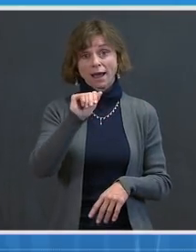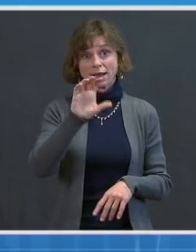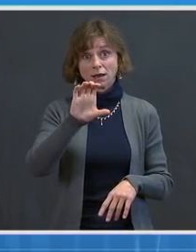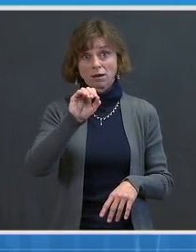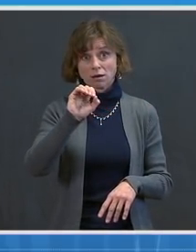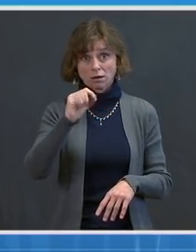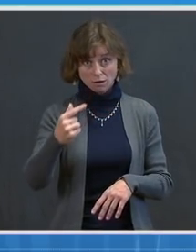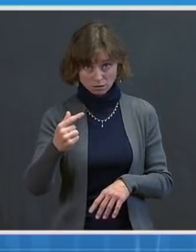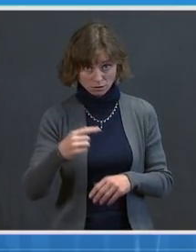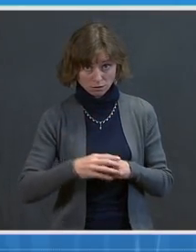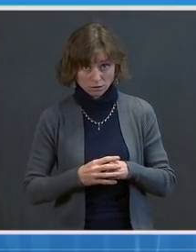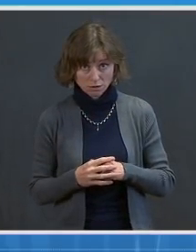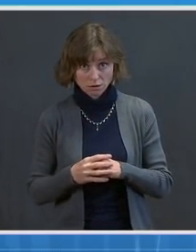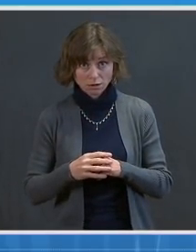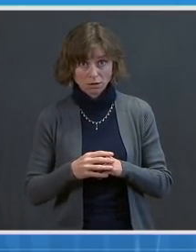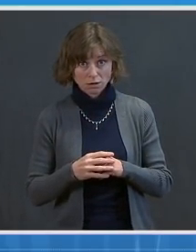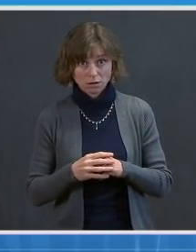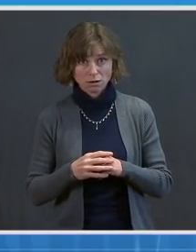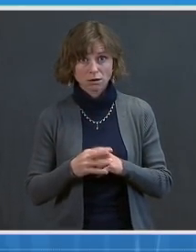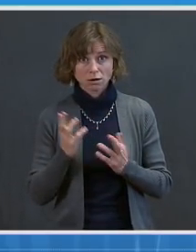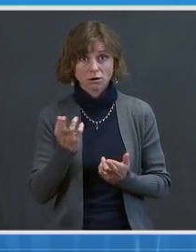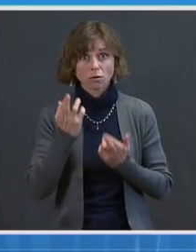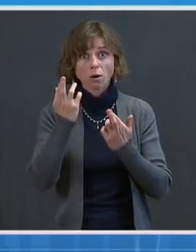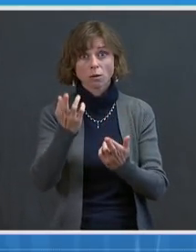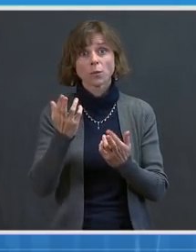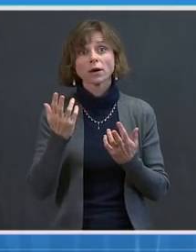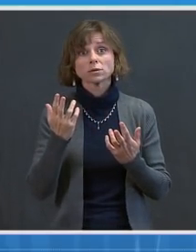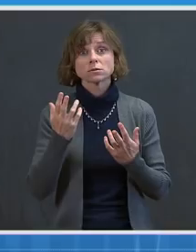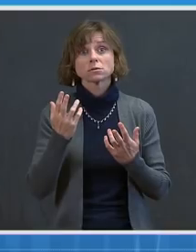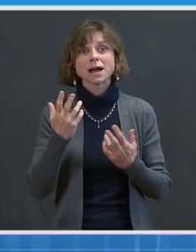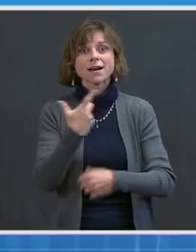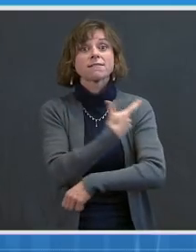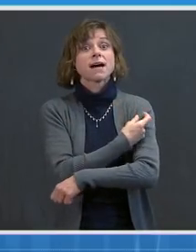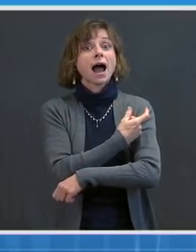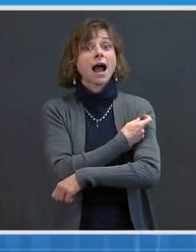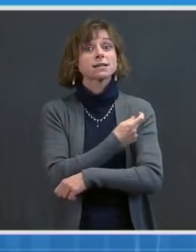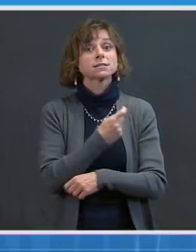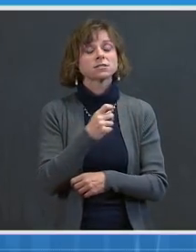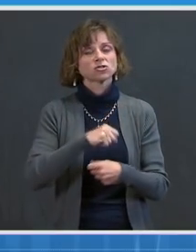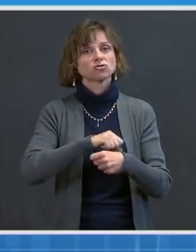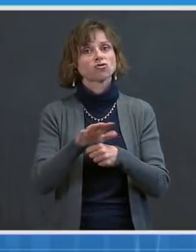ACOG -- recommends that vaccines of SARS-CoV-2